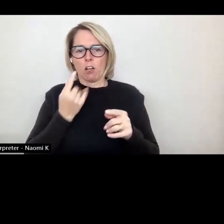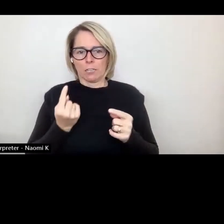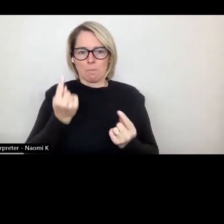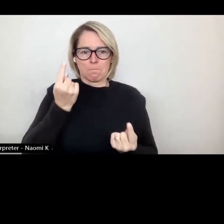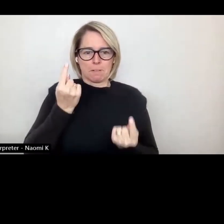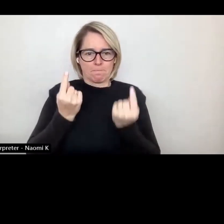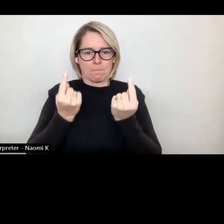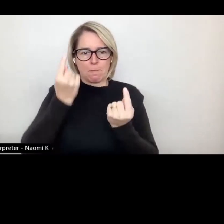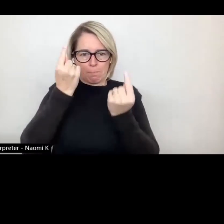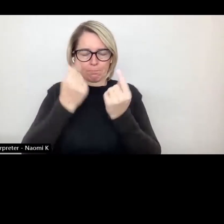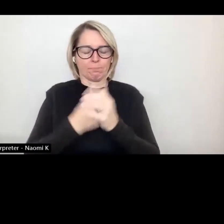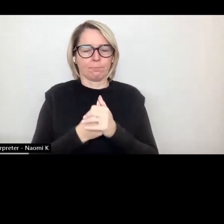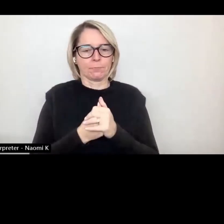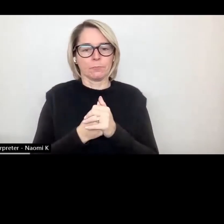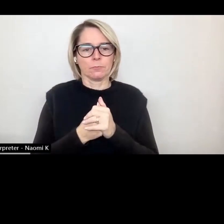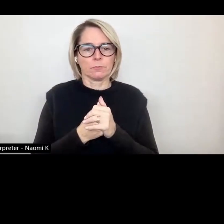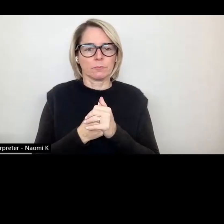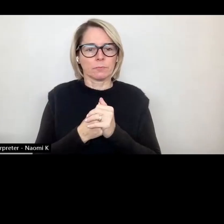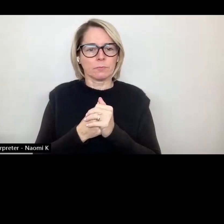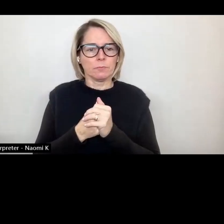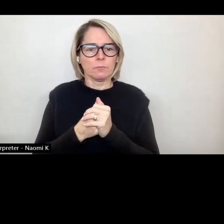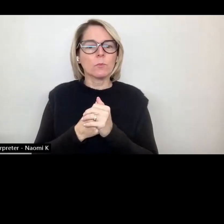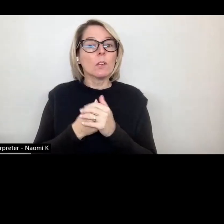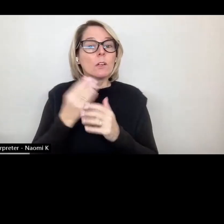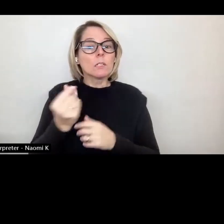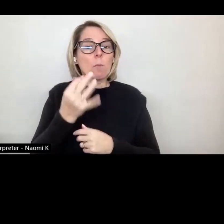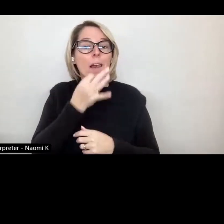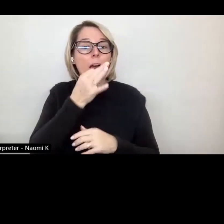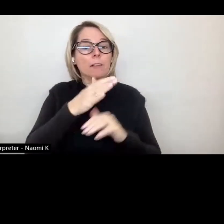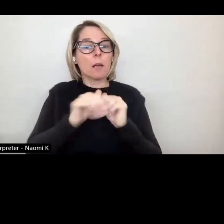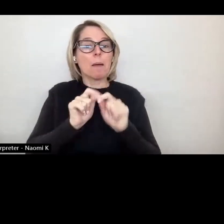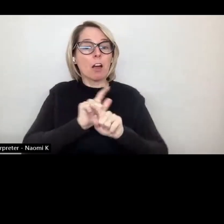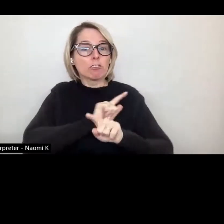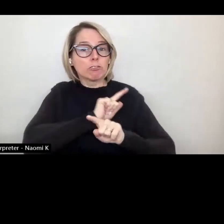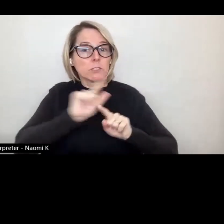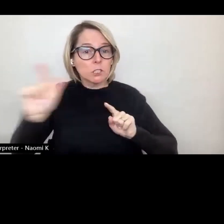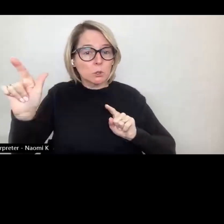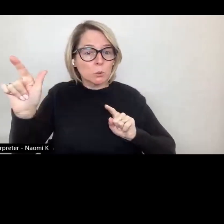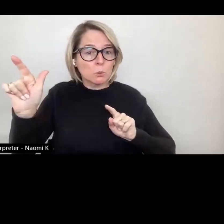Someone has asked about regional and remote costs in the activity budget.